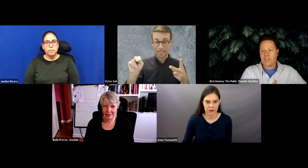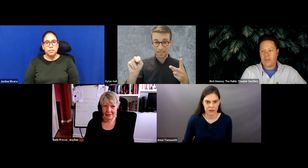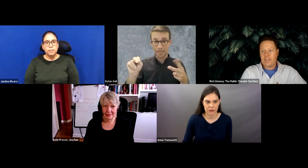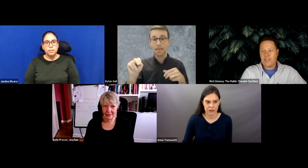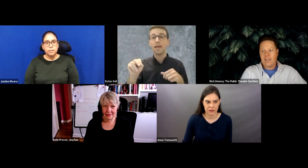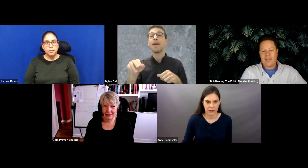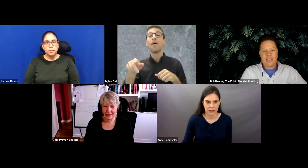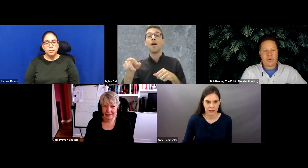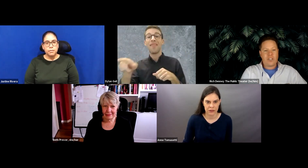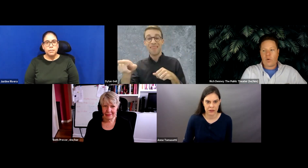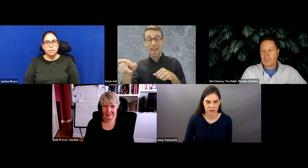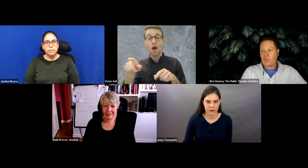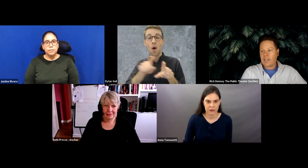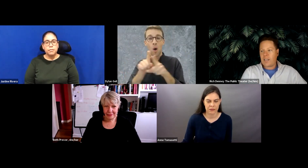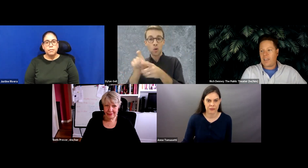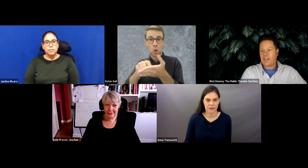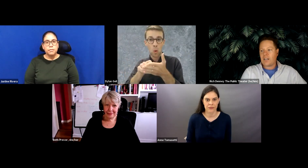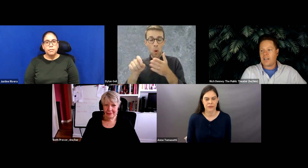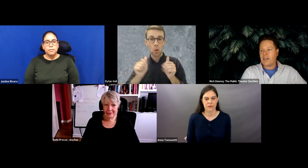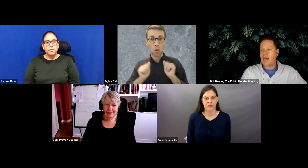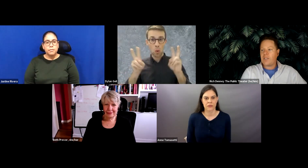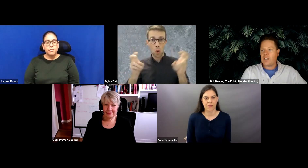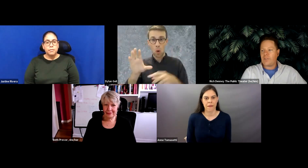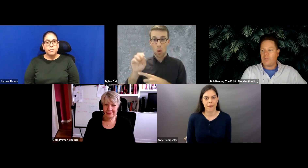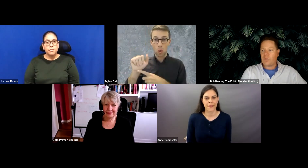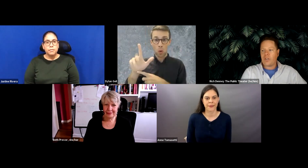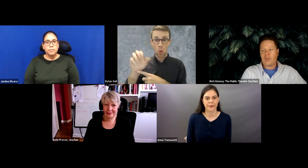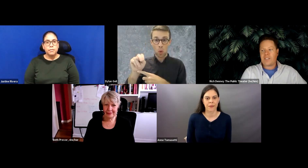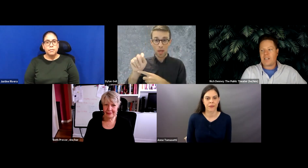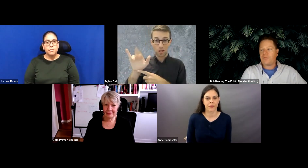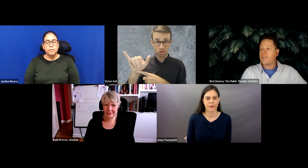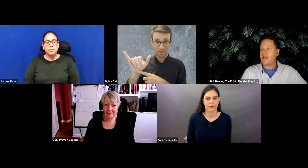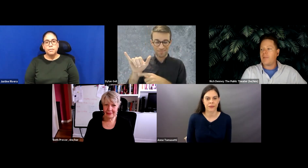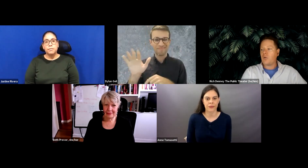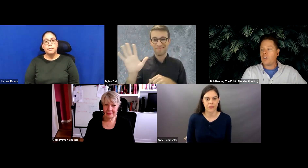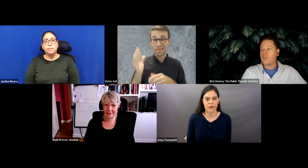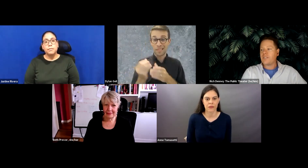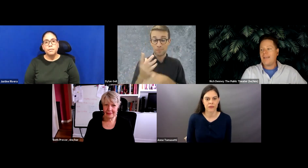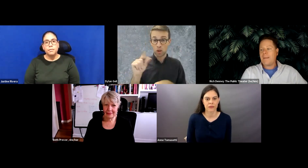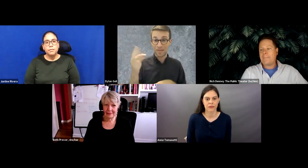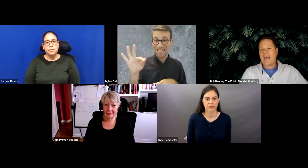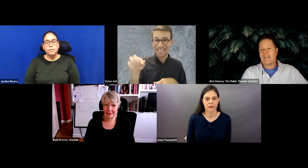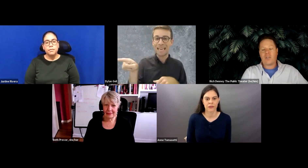Country. In spring 2020, they conducted anonymous interviews with New York City frontline medical workers battling the